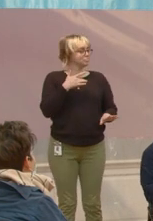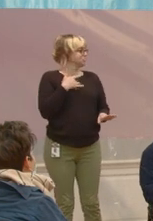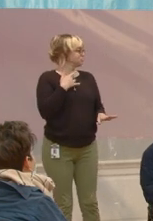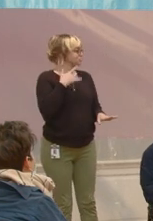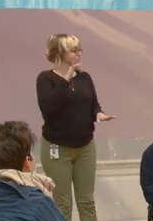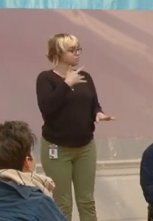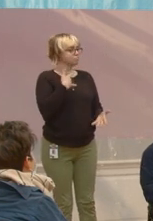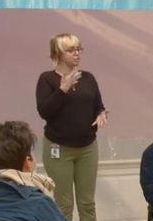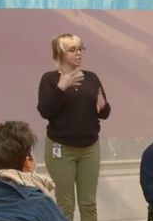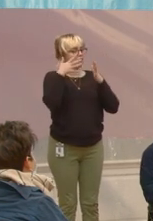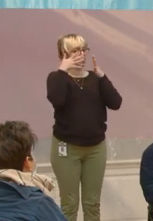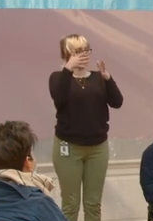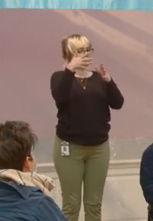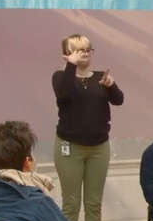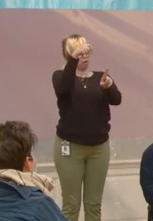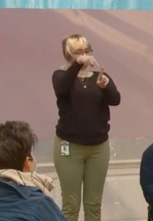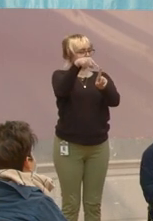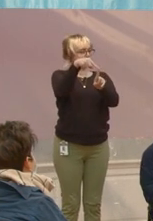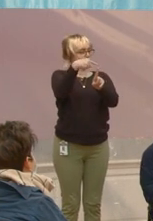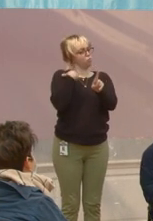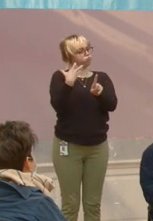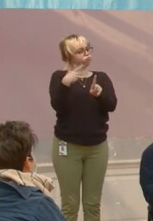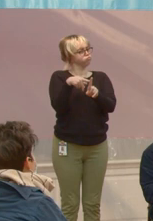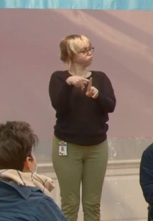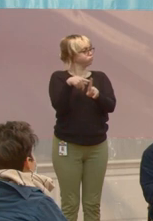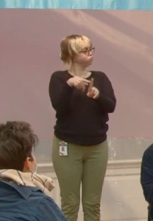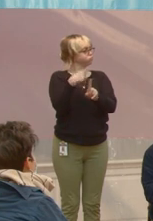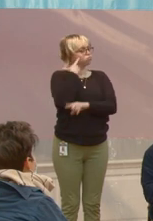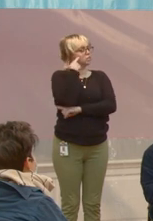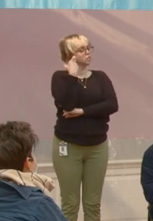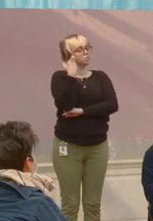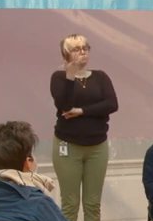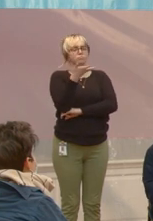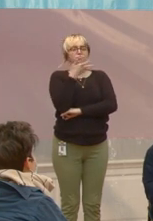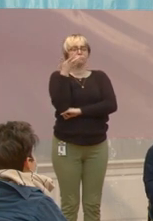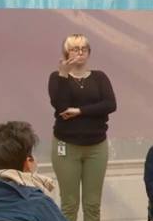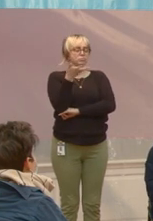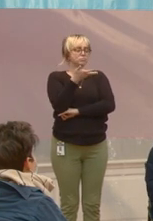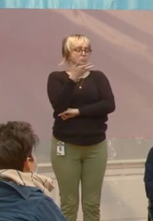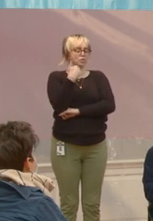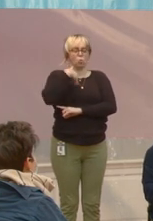mark. Because this is just we ever talked about this, and we